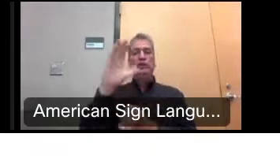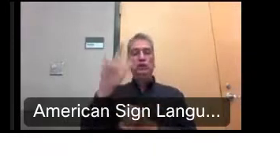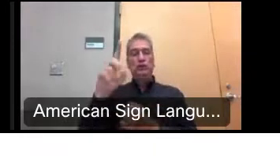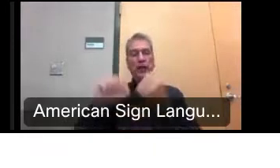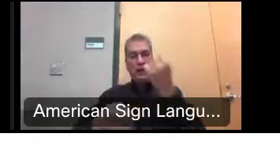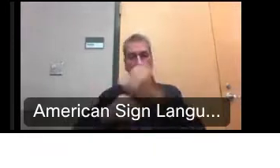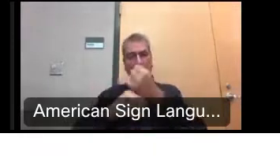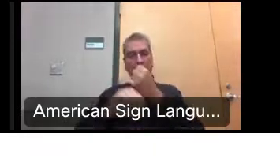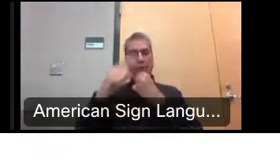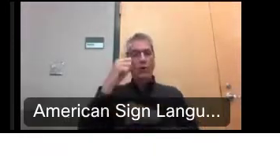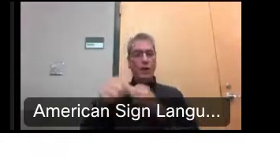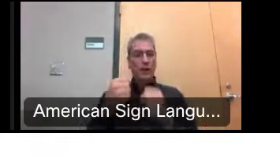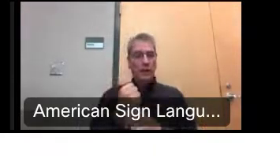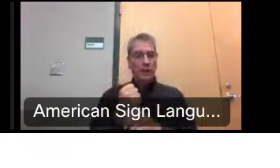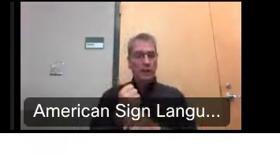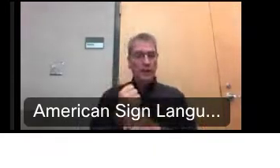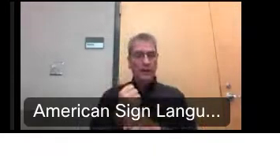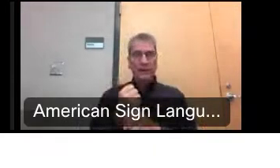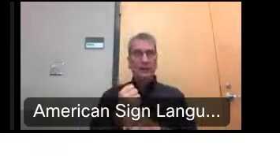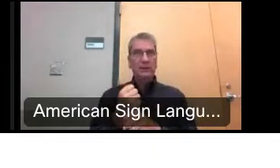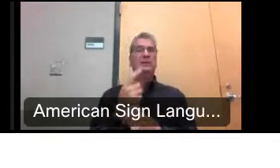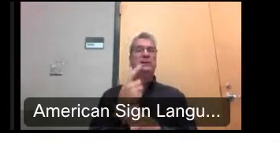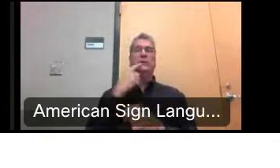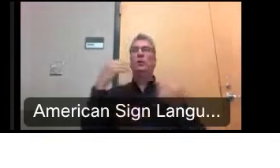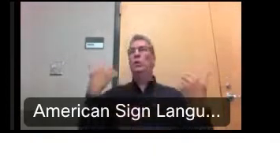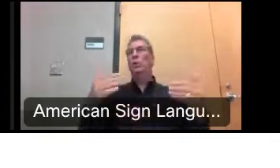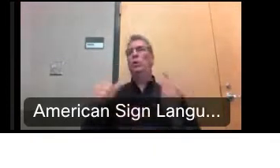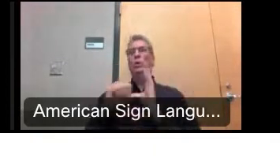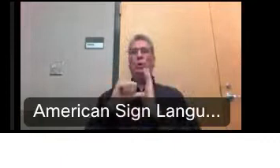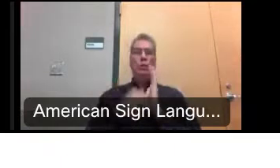Missionary, I can't think of a higher calling, and I can't think of a greater honor. Thank